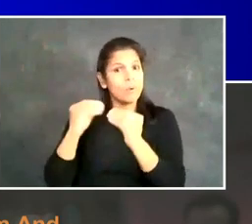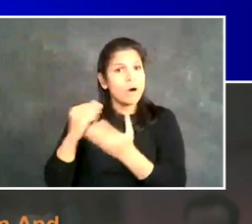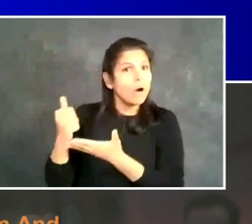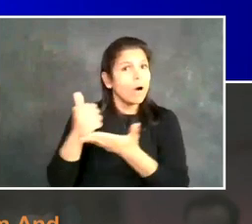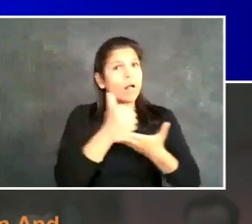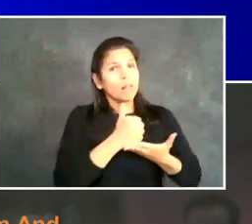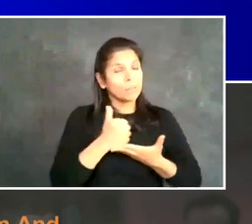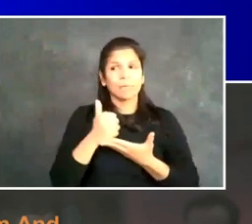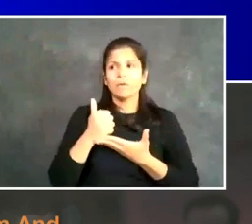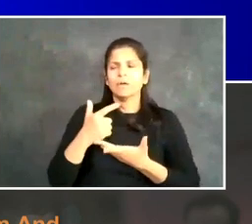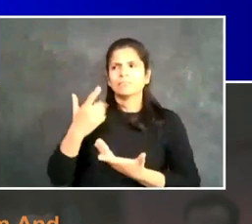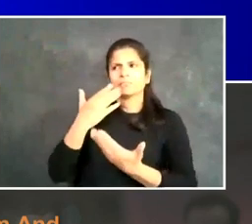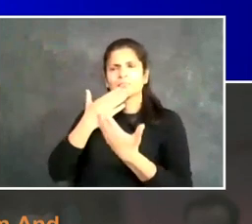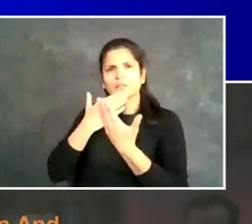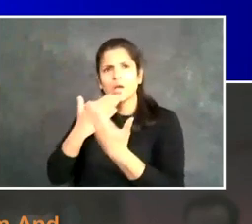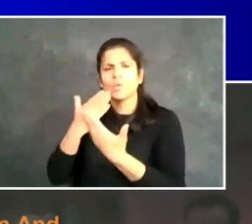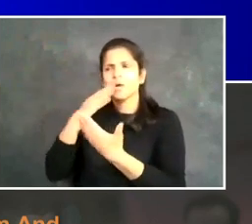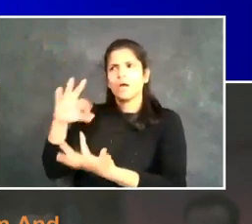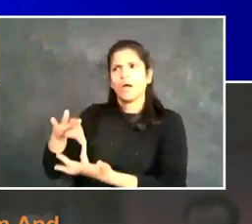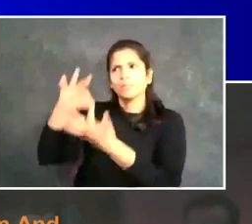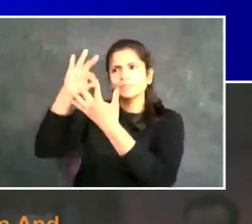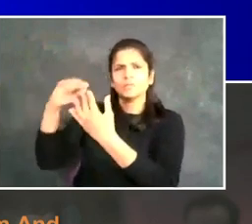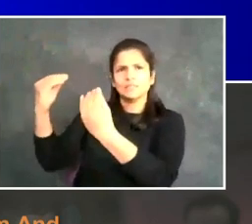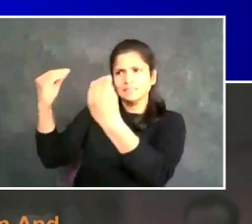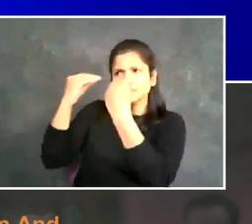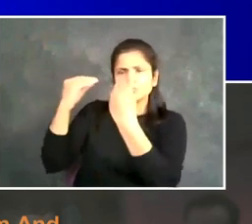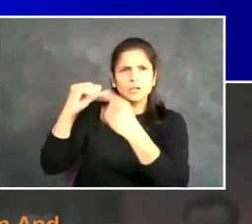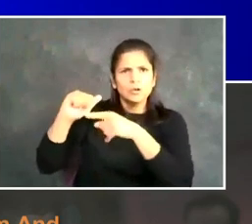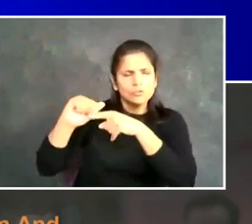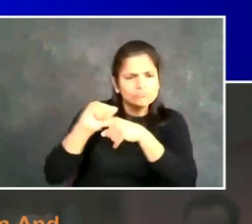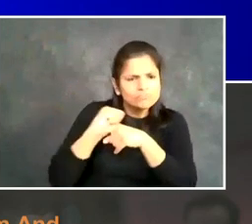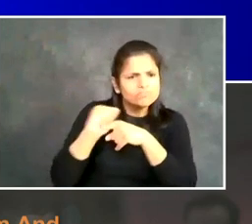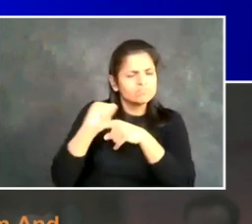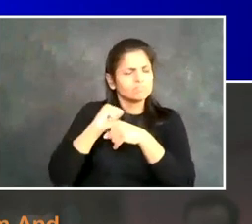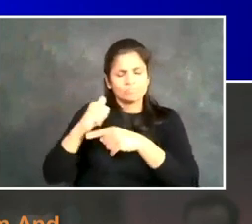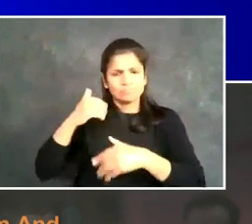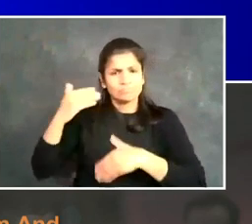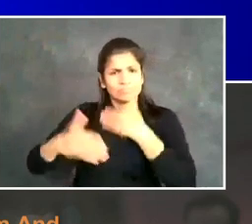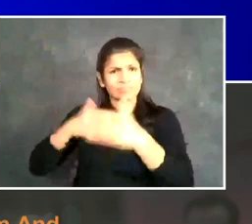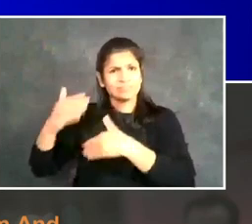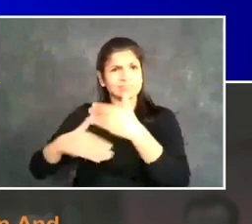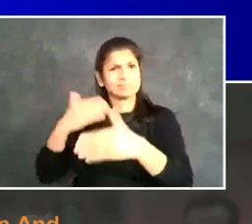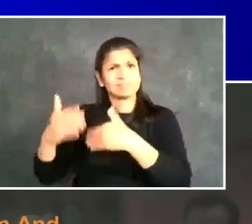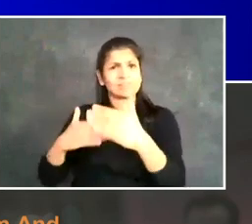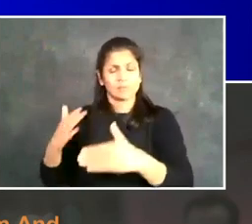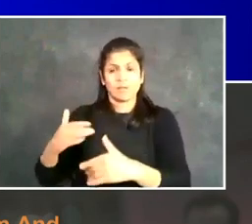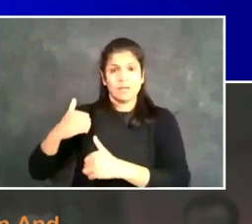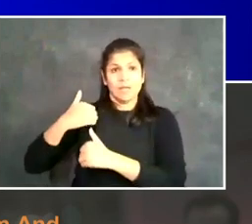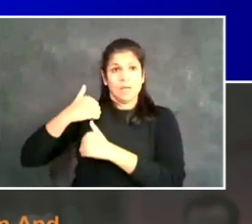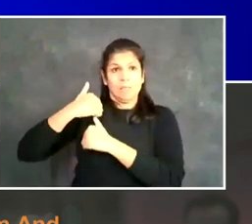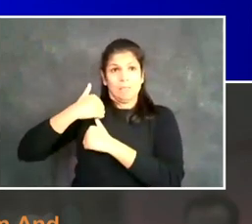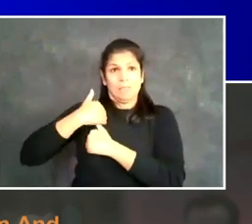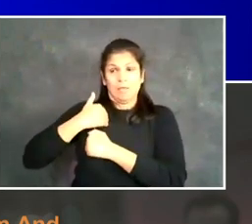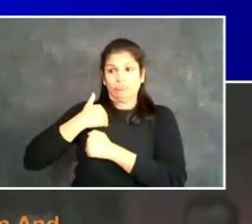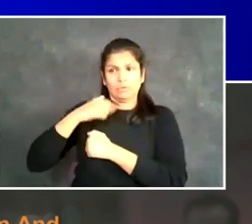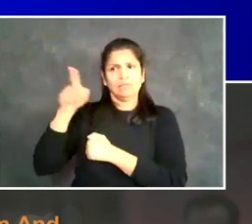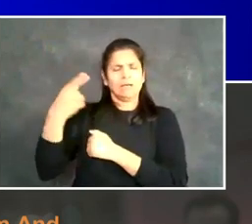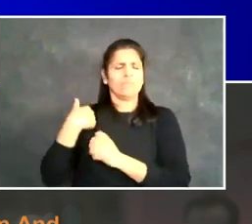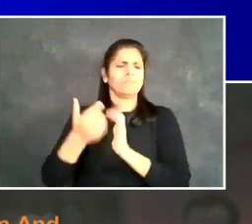A SPECIAL ABILITY AND THEIR PRESENCE, AS I SAID IN OUR HOSPITALS, NOT ONLY THEIR SKILLS, BUT THAT EXTRAORDINARY